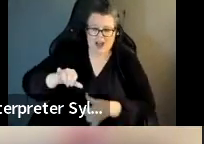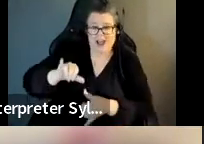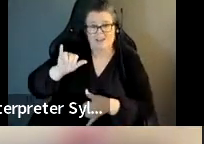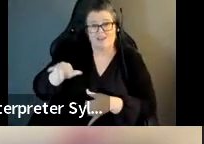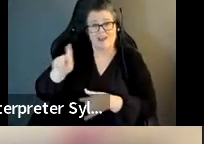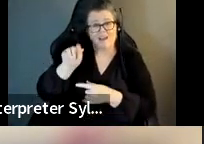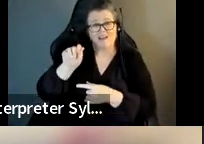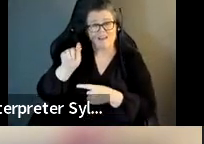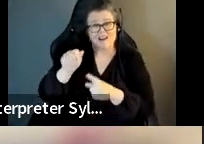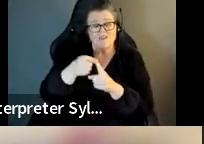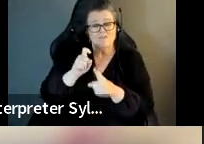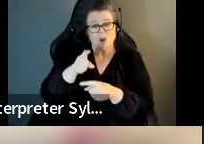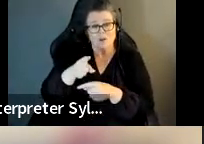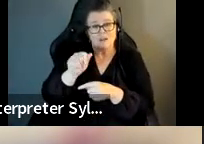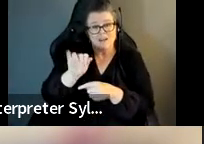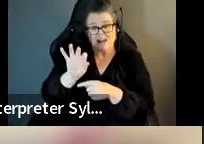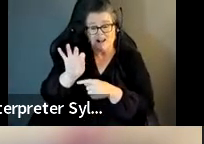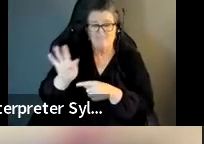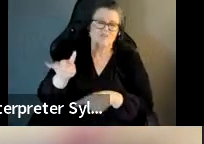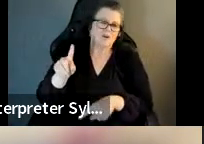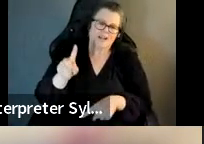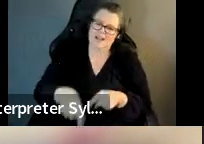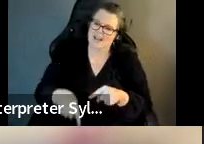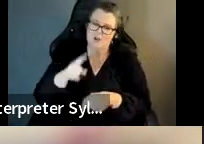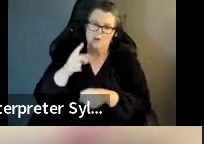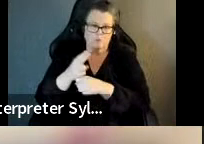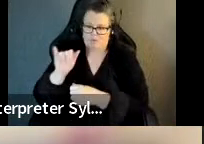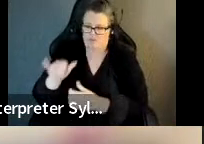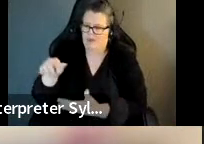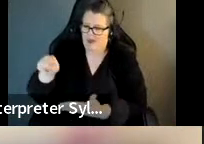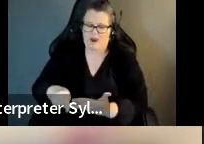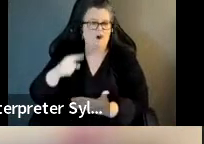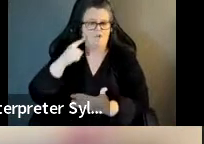to describe the patient experience and adequacy of the transfer surface height, and it should